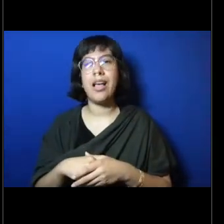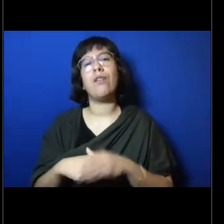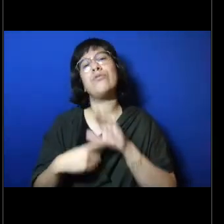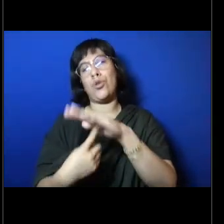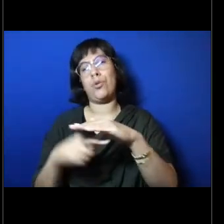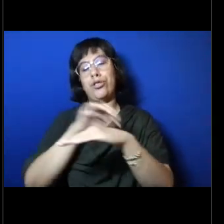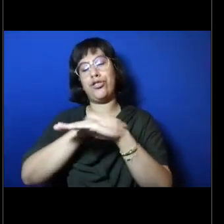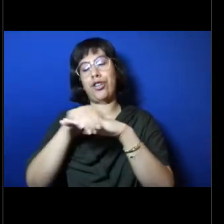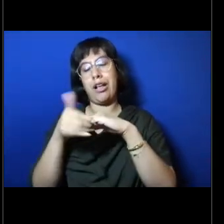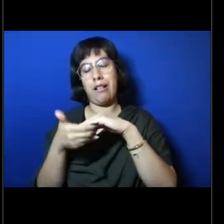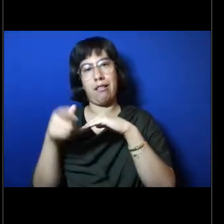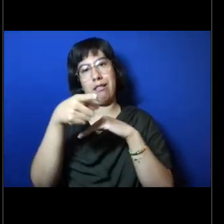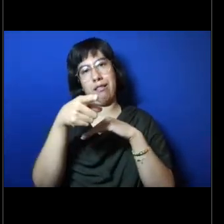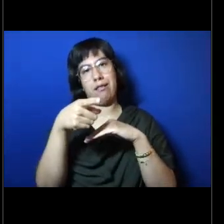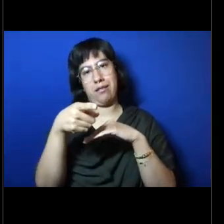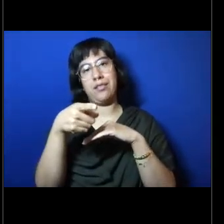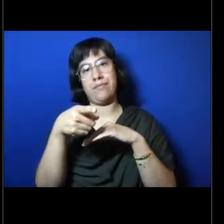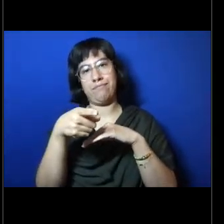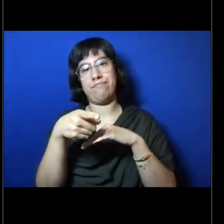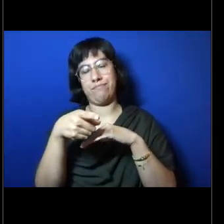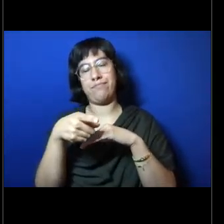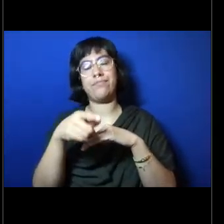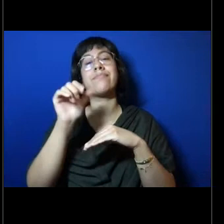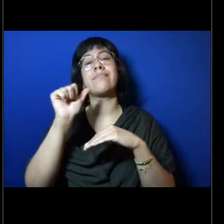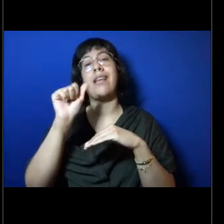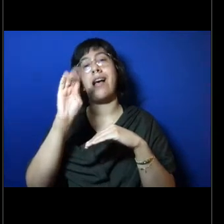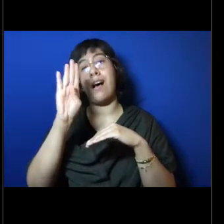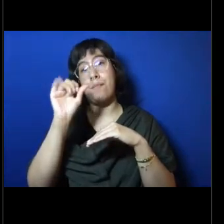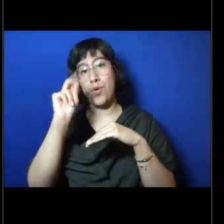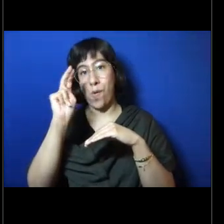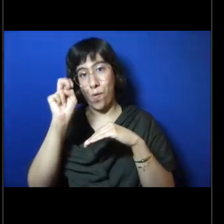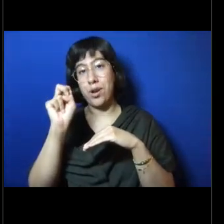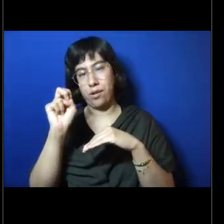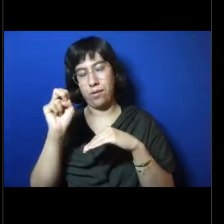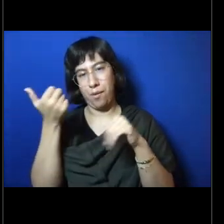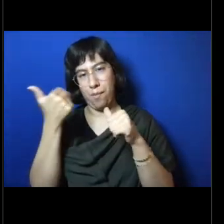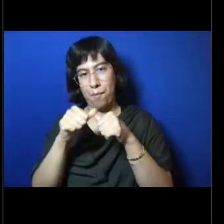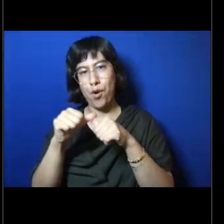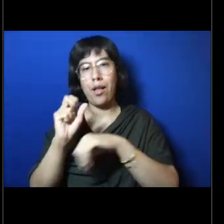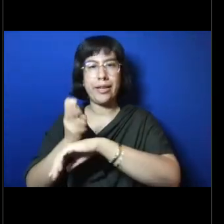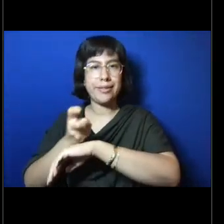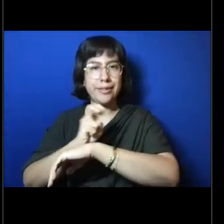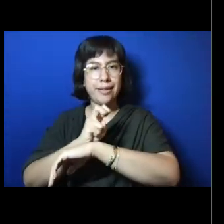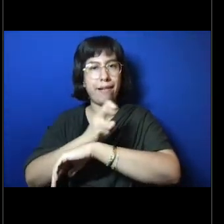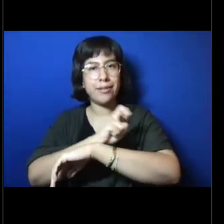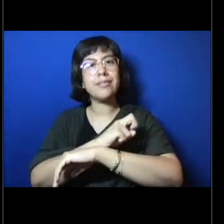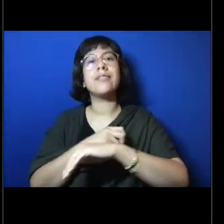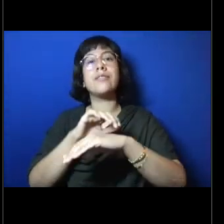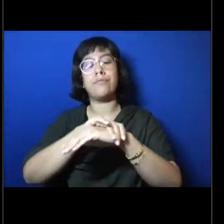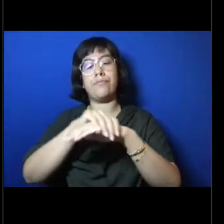So, you know, this is the shell and abalone are snails so inside the shell is the actual animal, right?